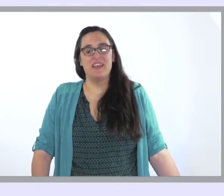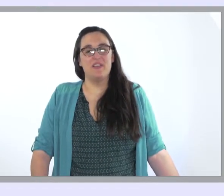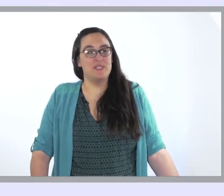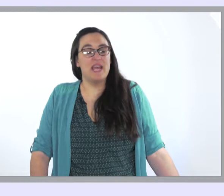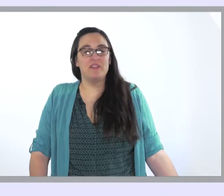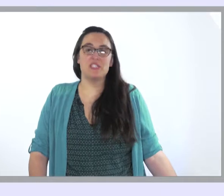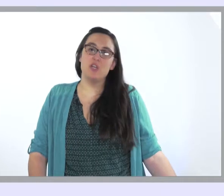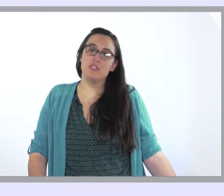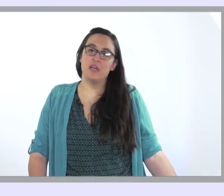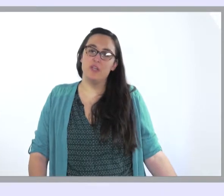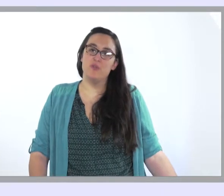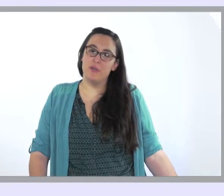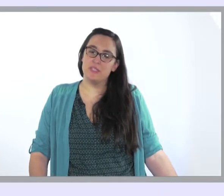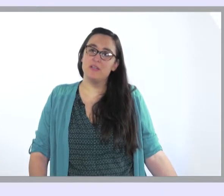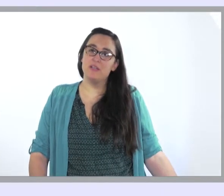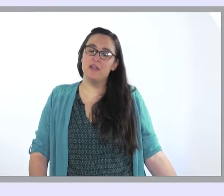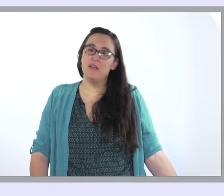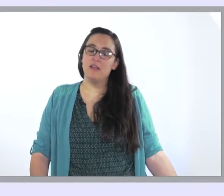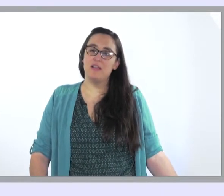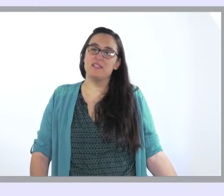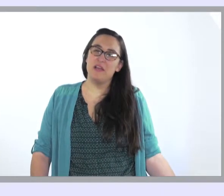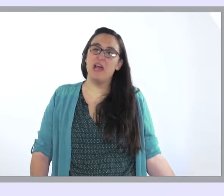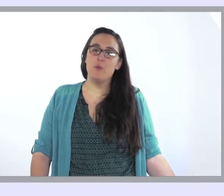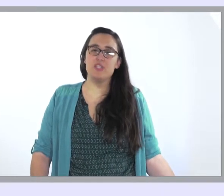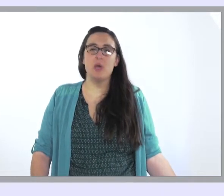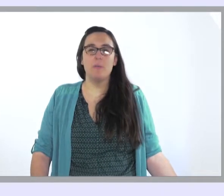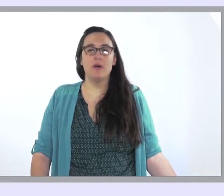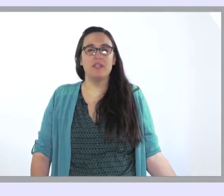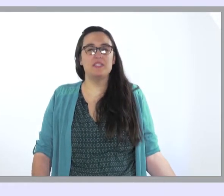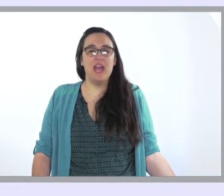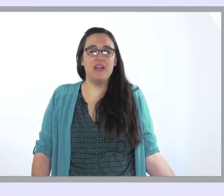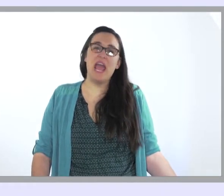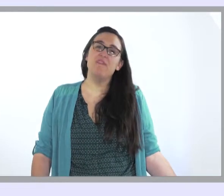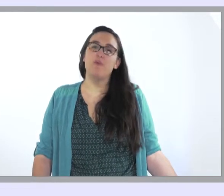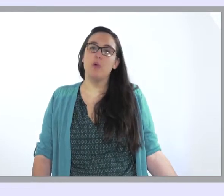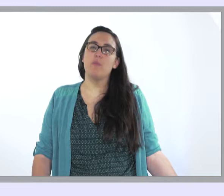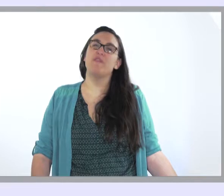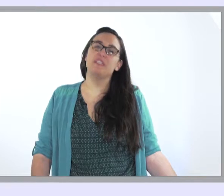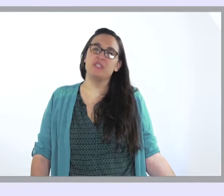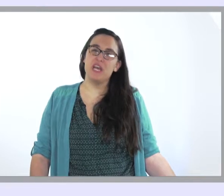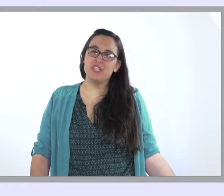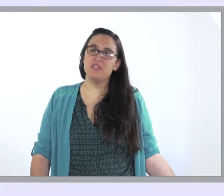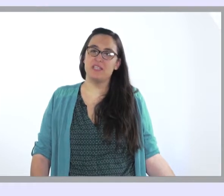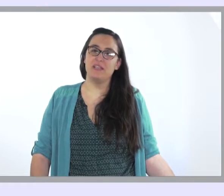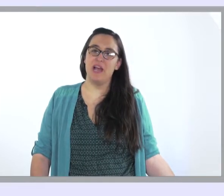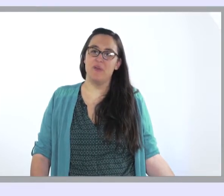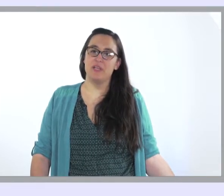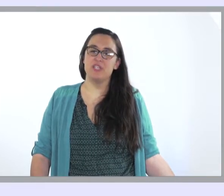We said there is not a universal sign language but is there any form of international sign language?